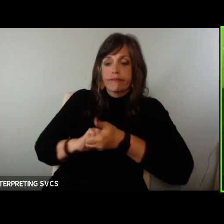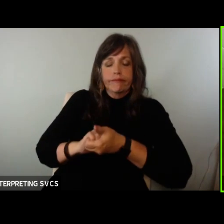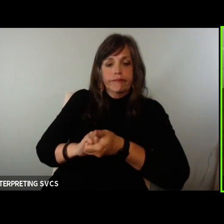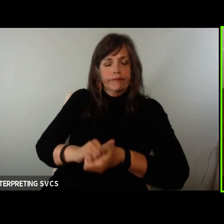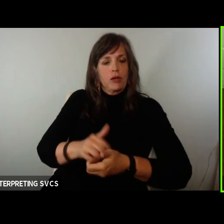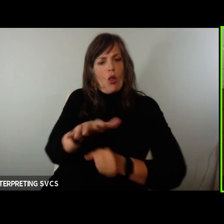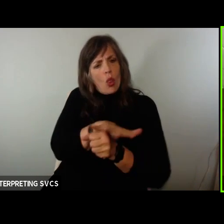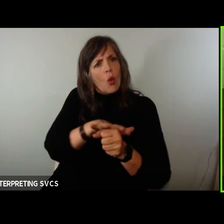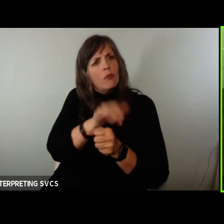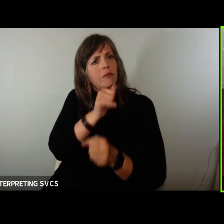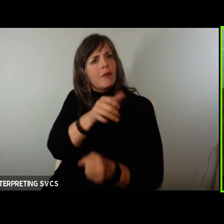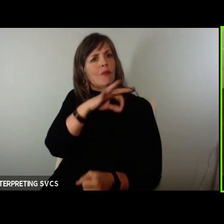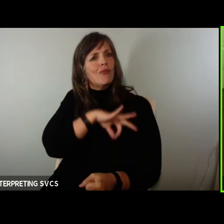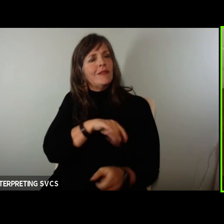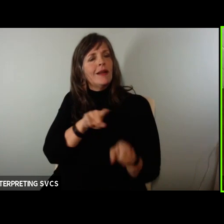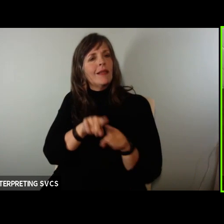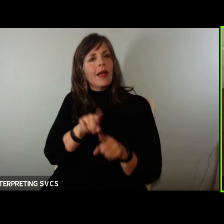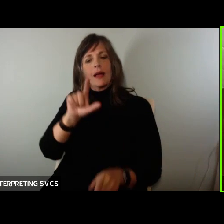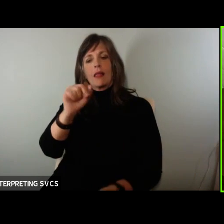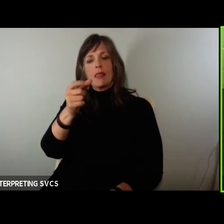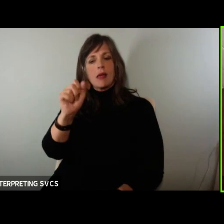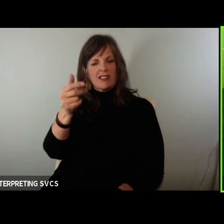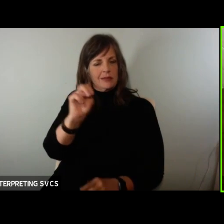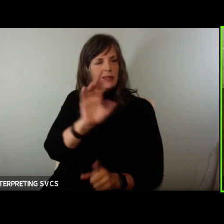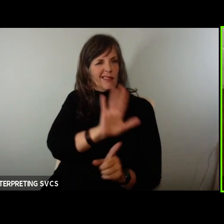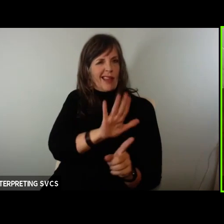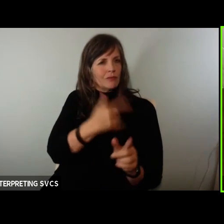like Langston and they have been able to help us with our payments.